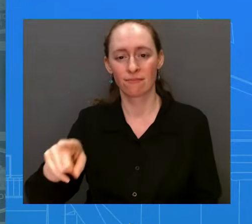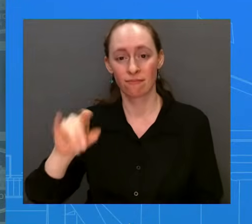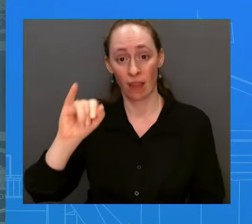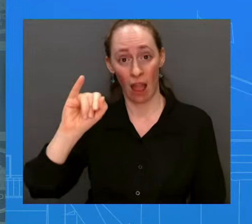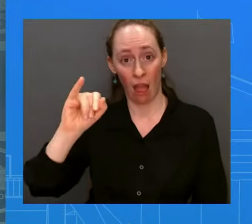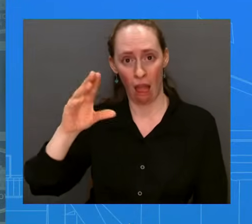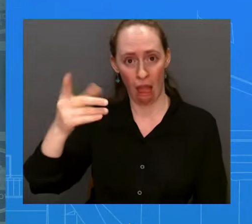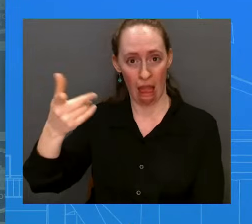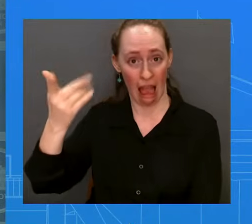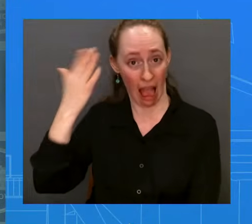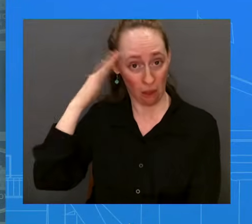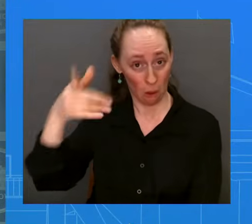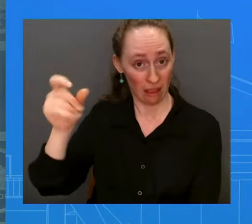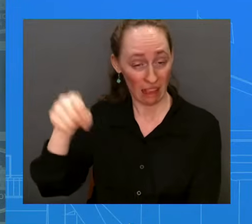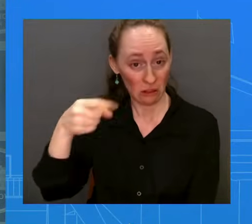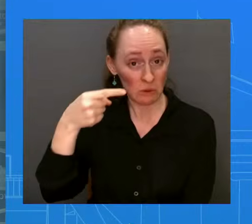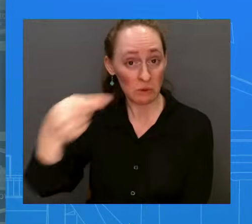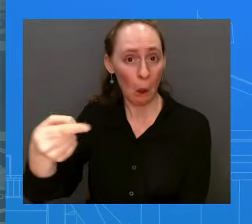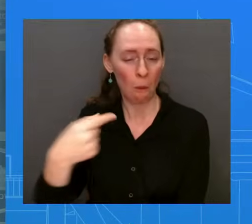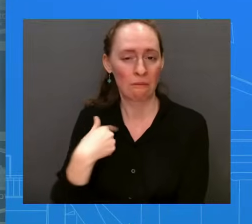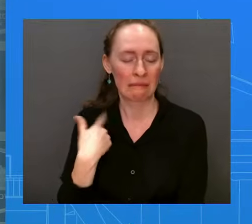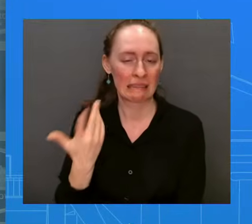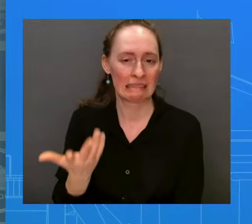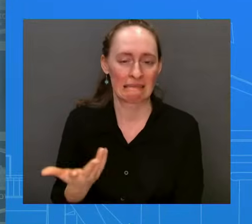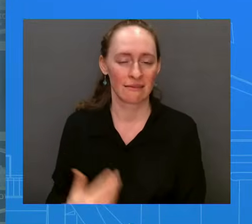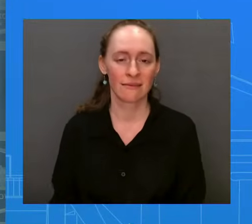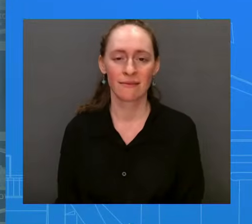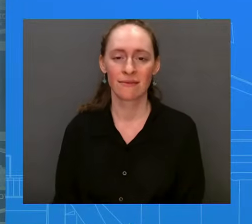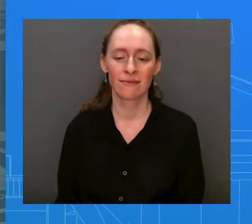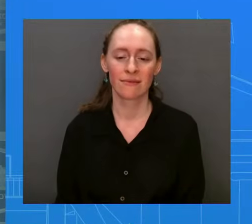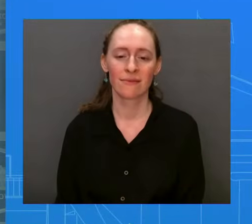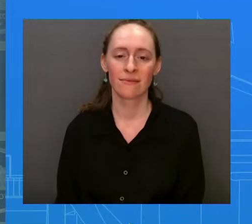Obviously, certainly with respect to the spy balloon,